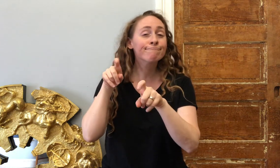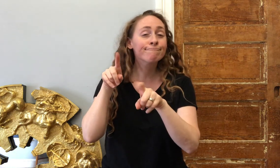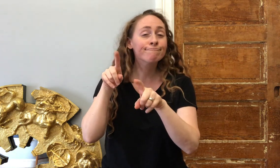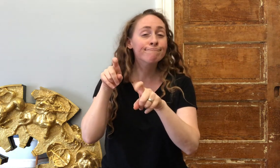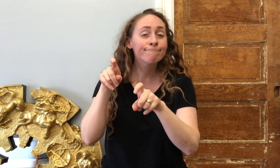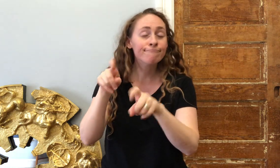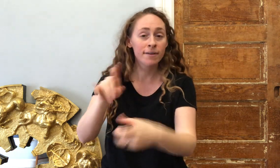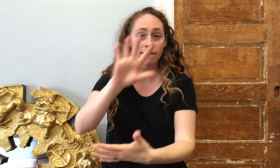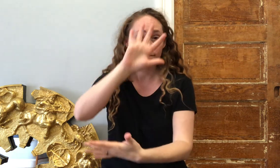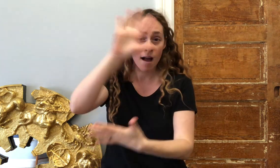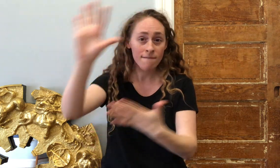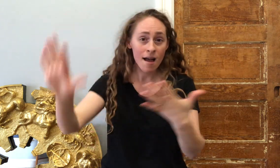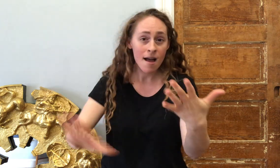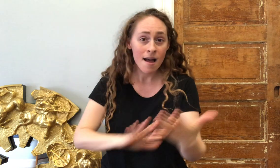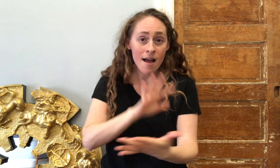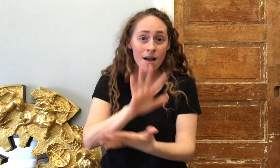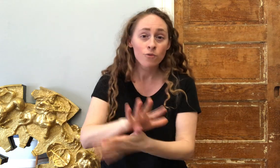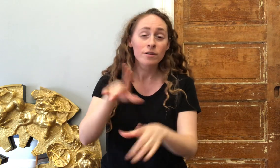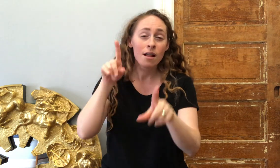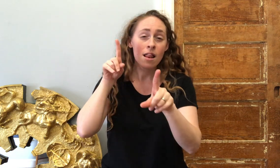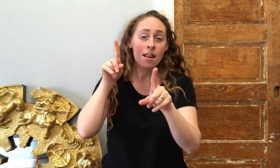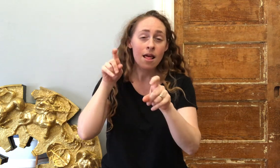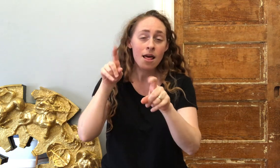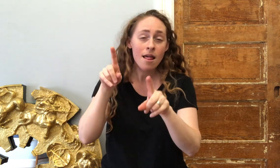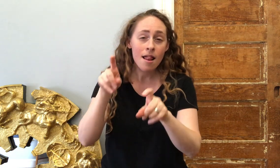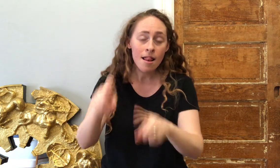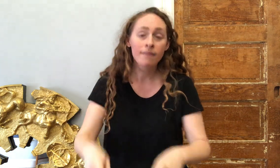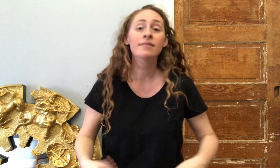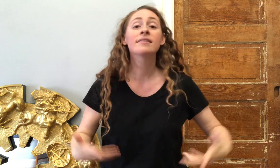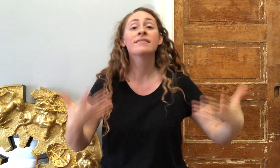The interrogation took a total of five hours.